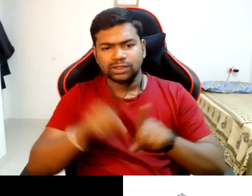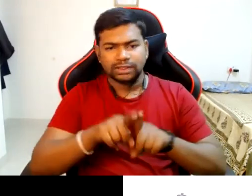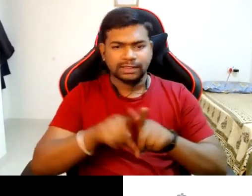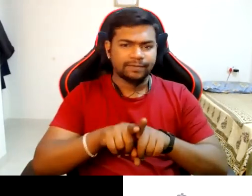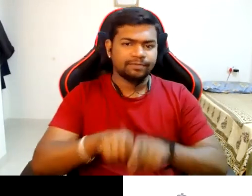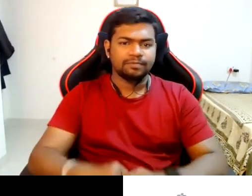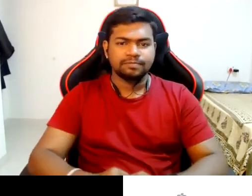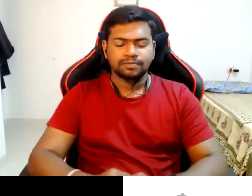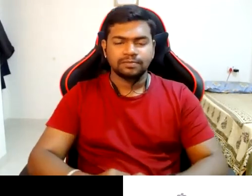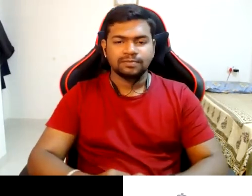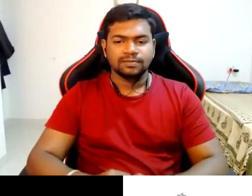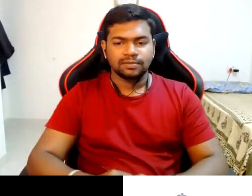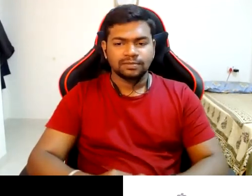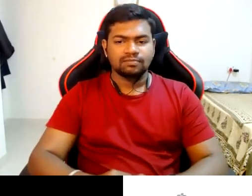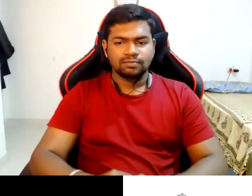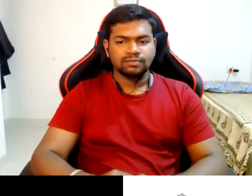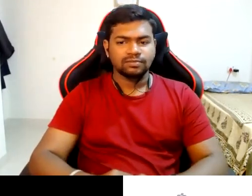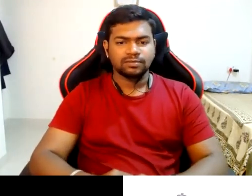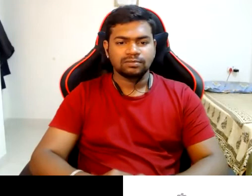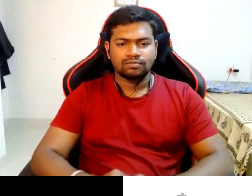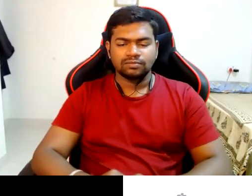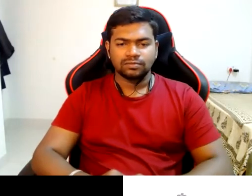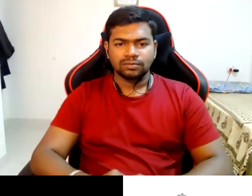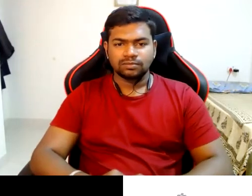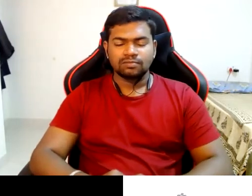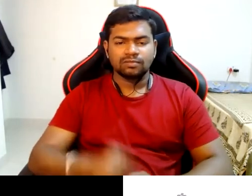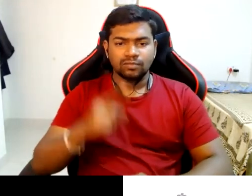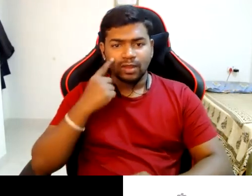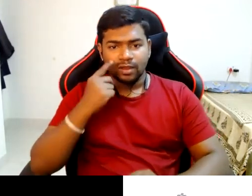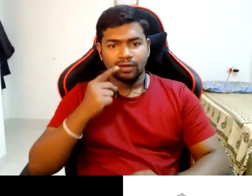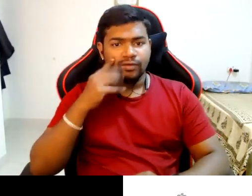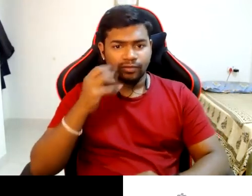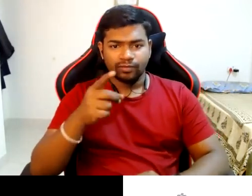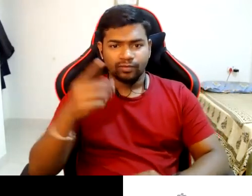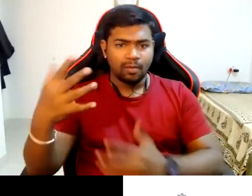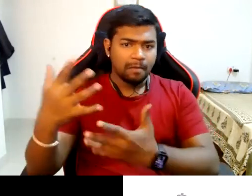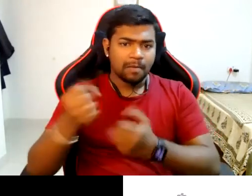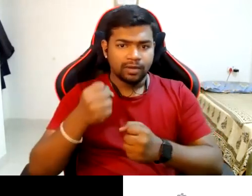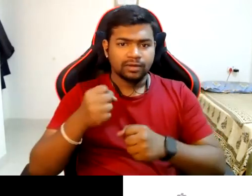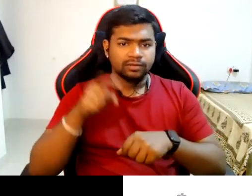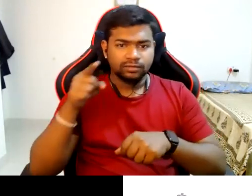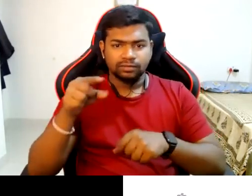That is truly amazing if you're thinking of buying a phone then buy pixel its truly wonderful